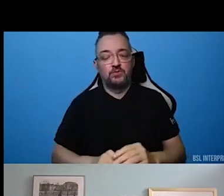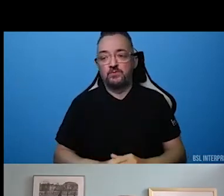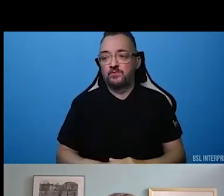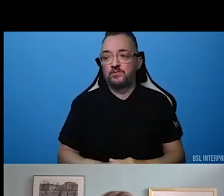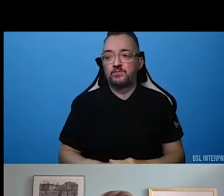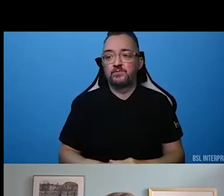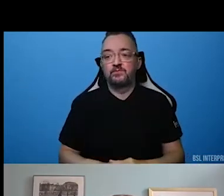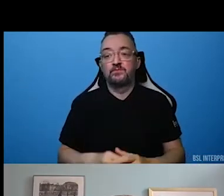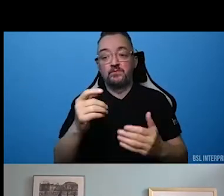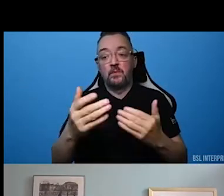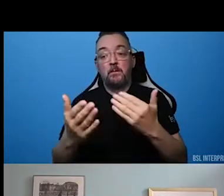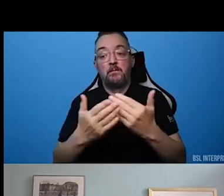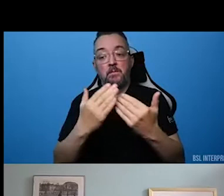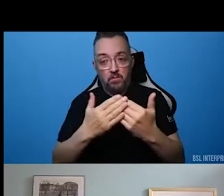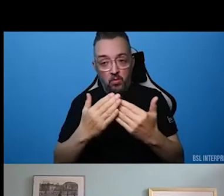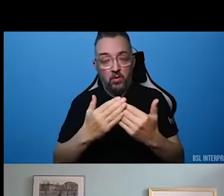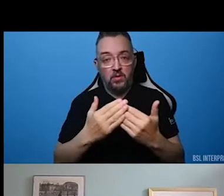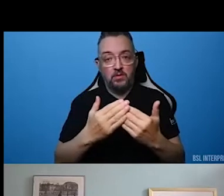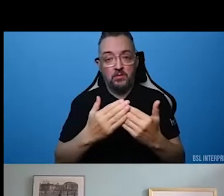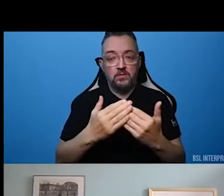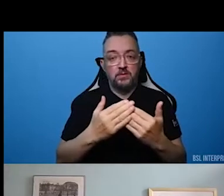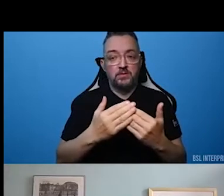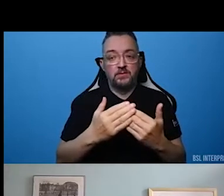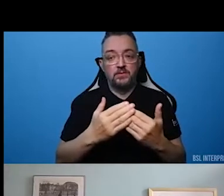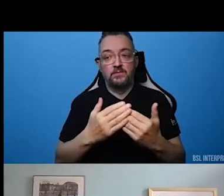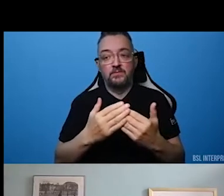Furthermore on top of the actual slave trade itself